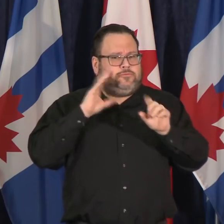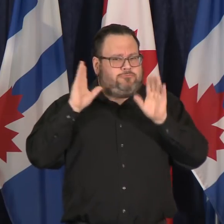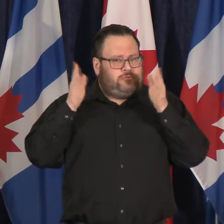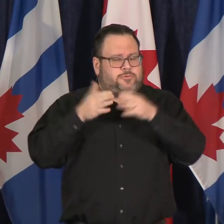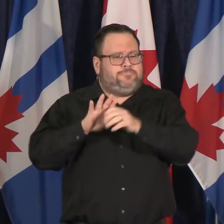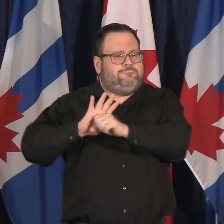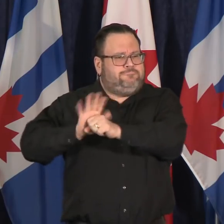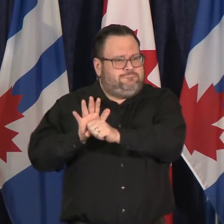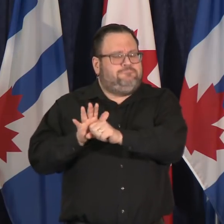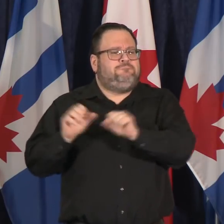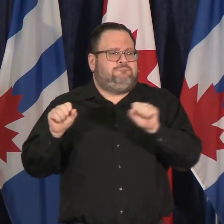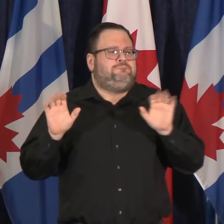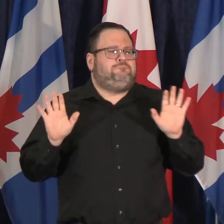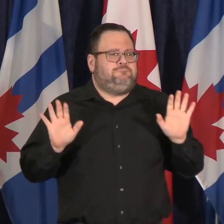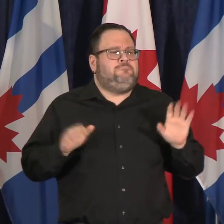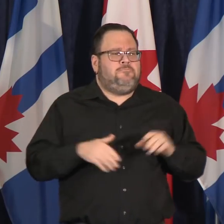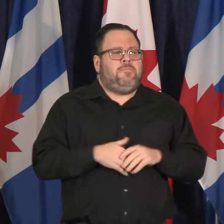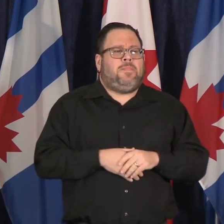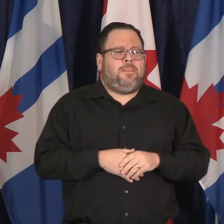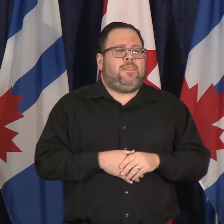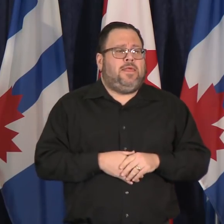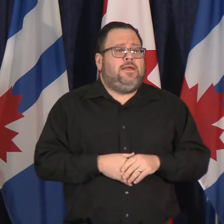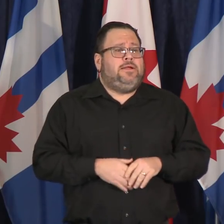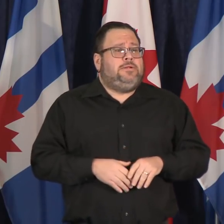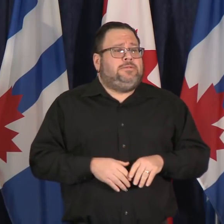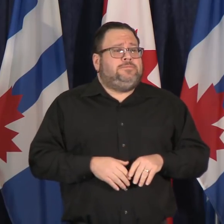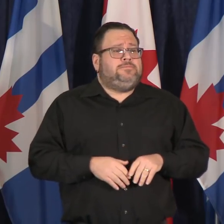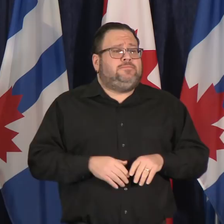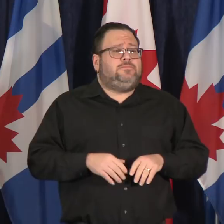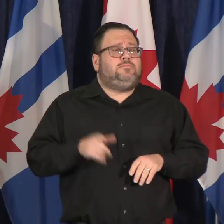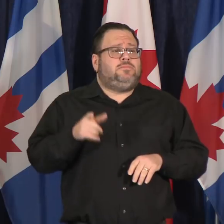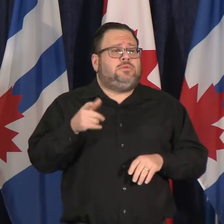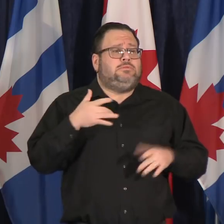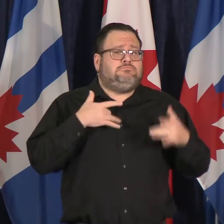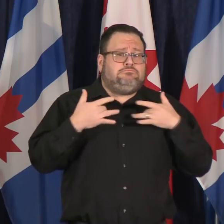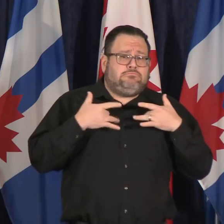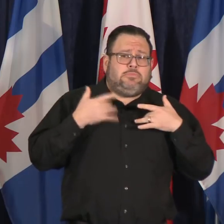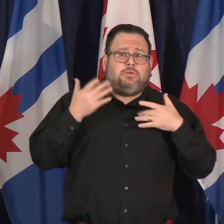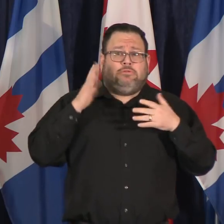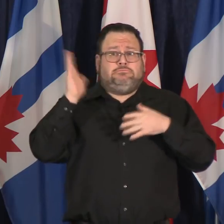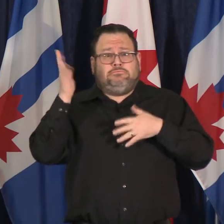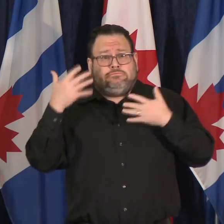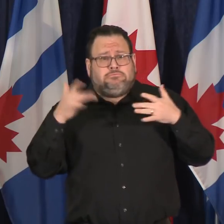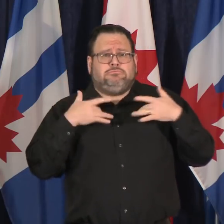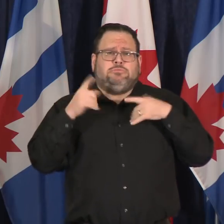certainly endeavor to get those answers to you shortly after this briefing we